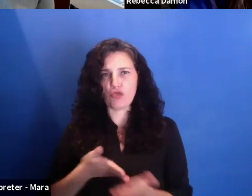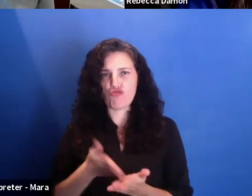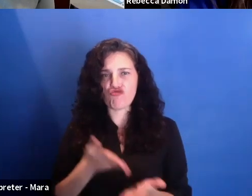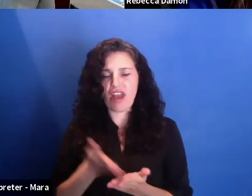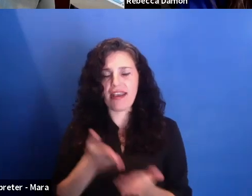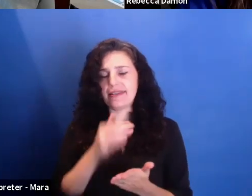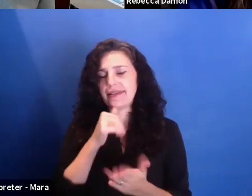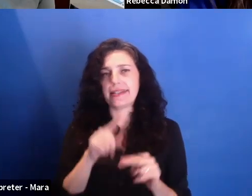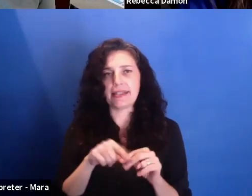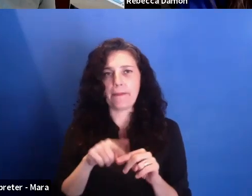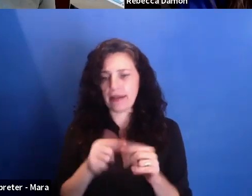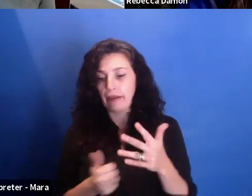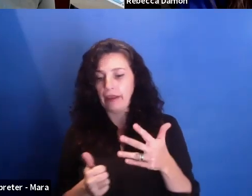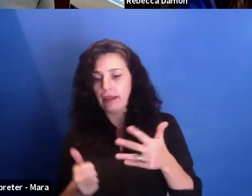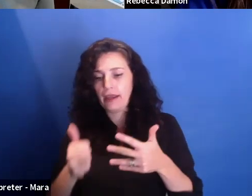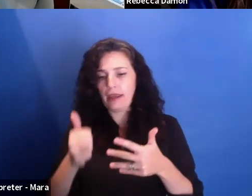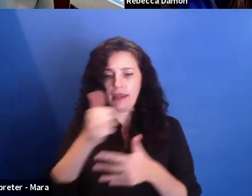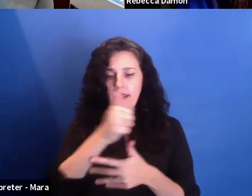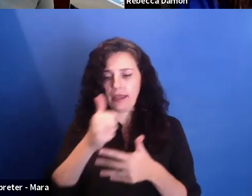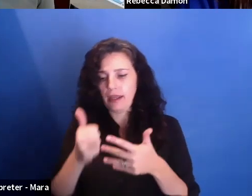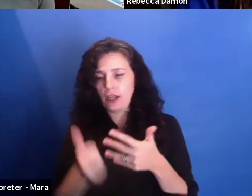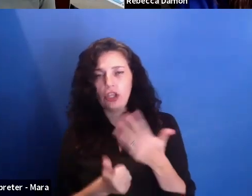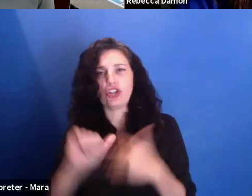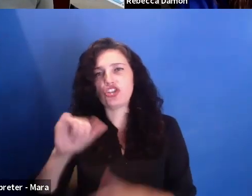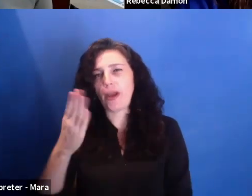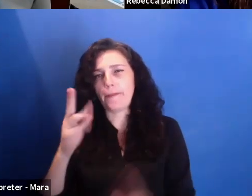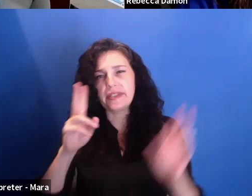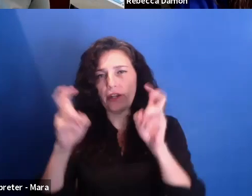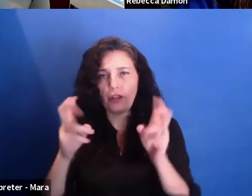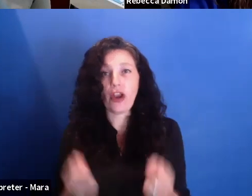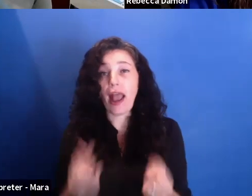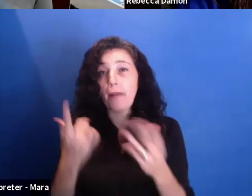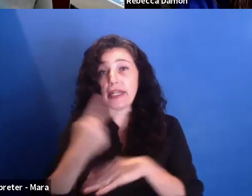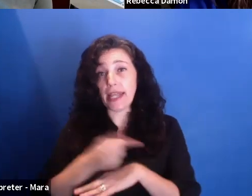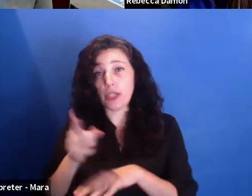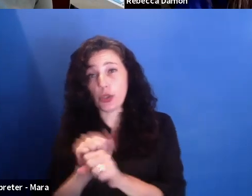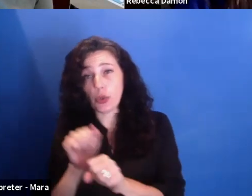what your job title is, or, you know, how many days you work on a project. And that's the philosophy that underlies